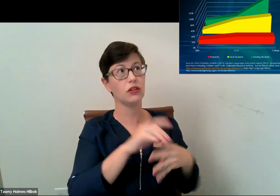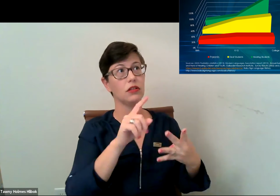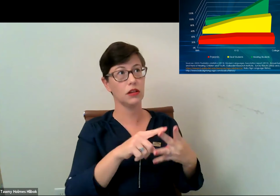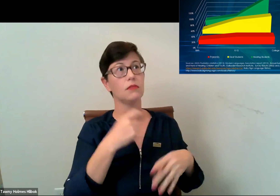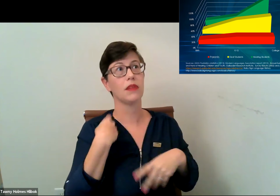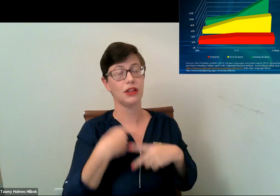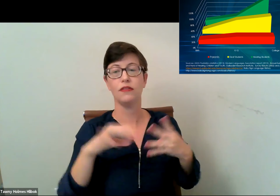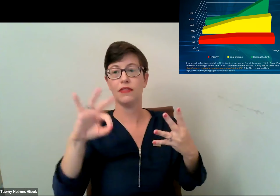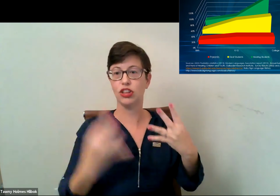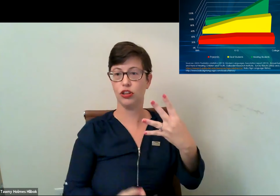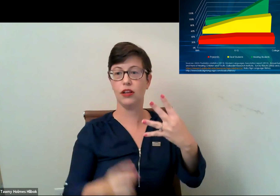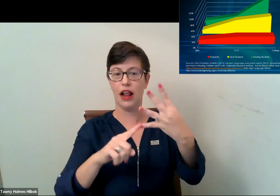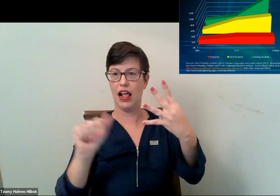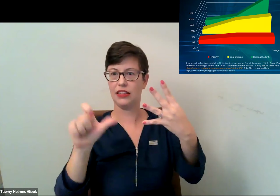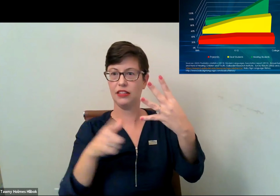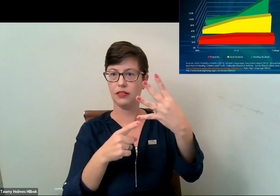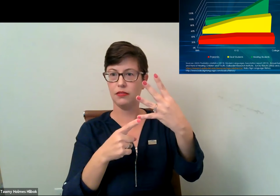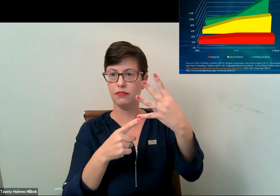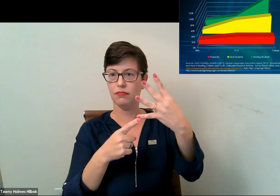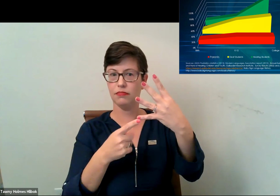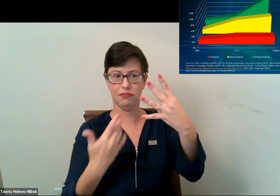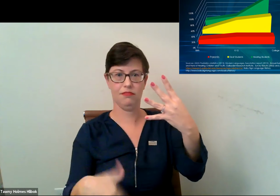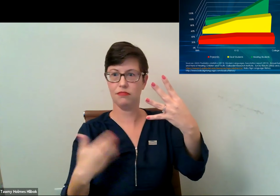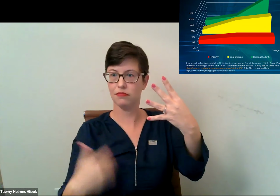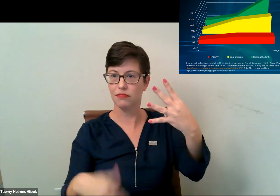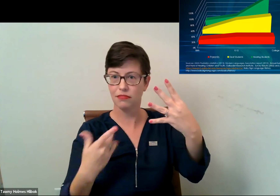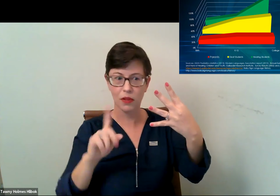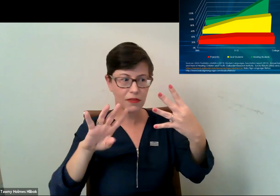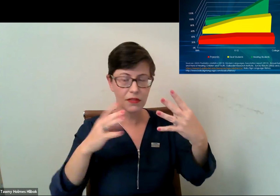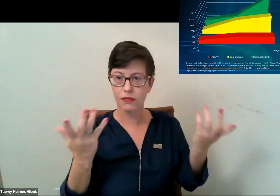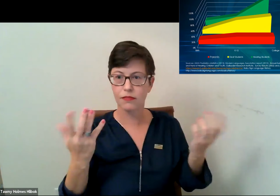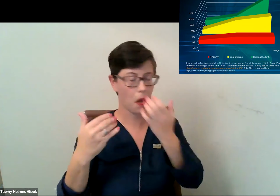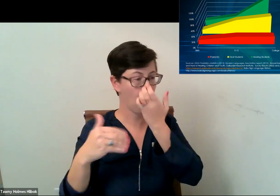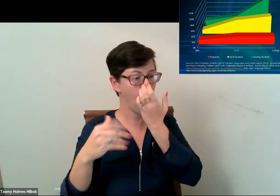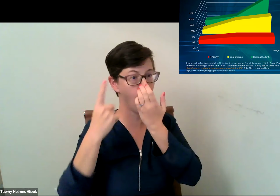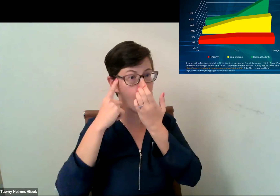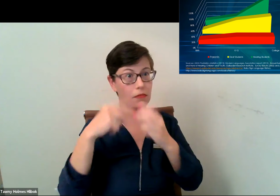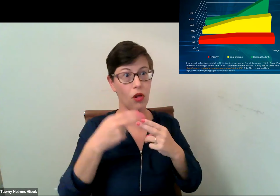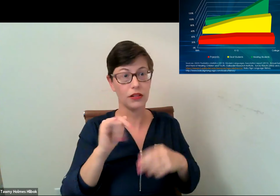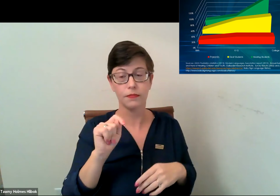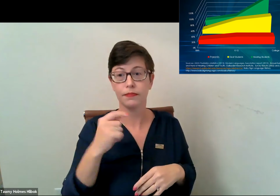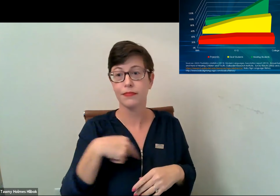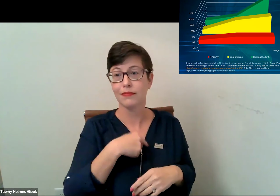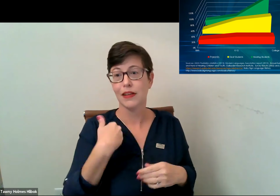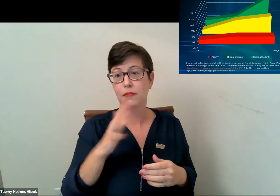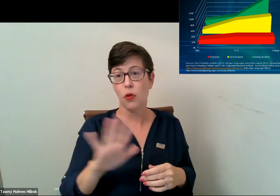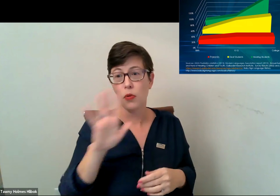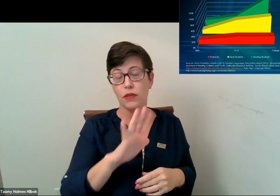the 31 English and English, Spanish, French and then asl is the fourth most likely use language.